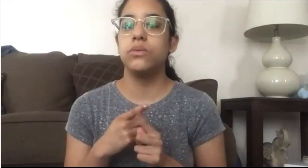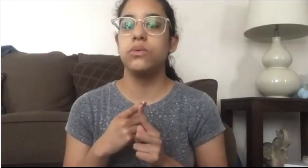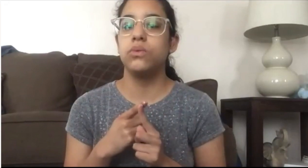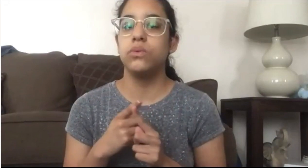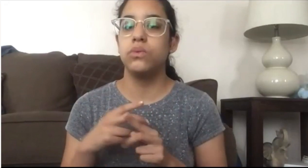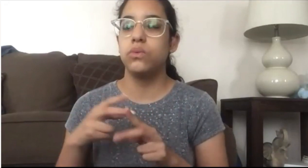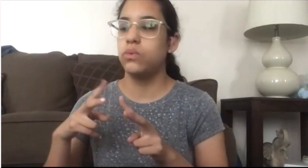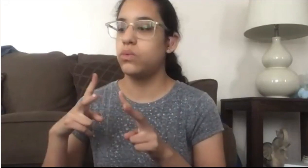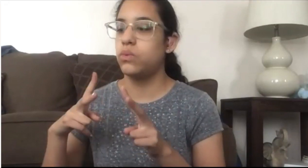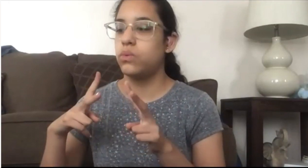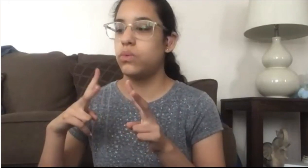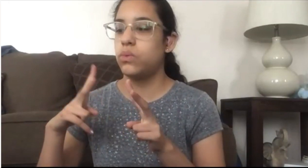I love.